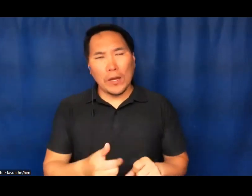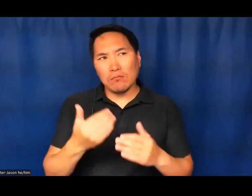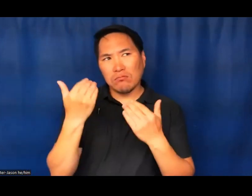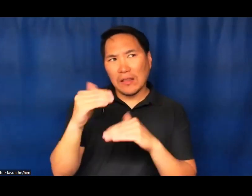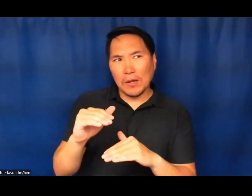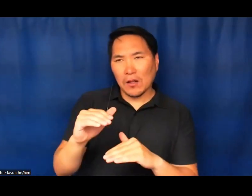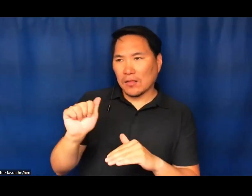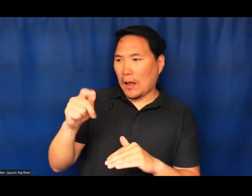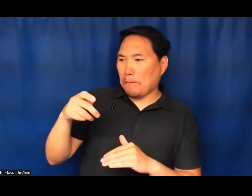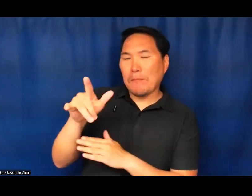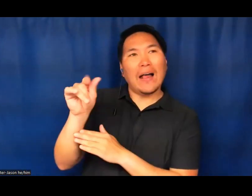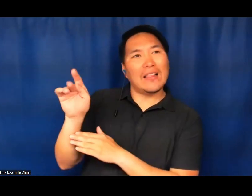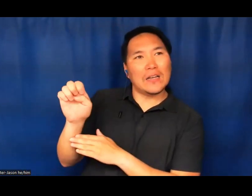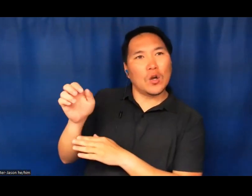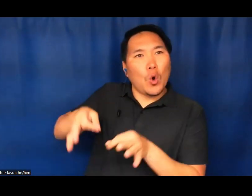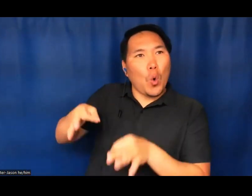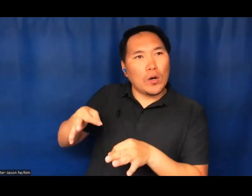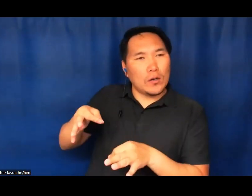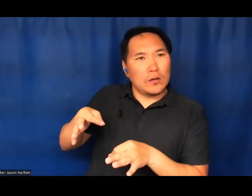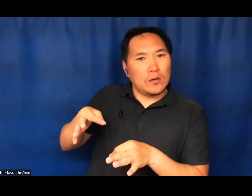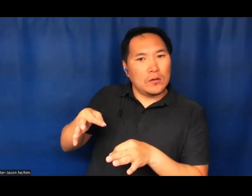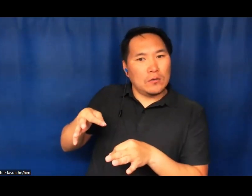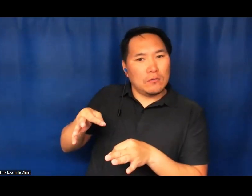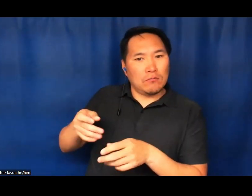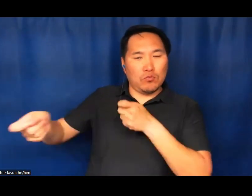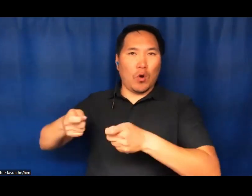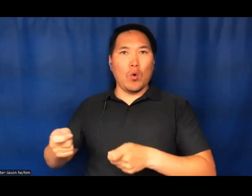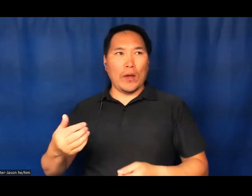Why isn't Congress, when you've got Democrats in control of both houses in the White House